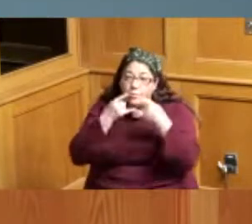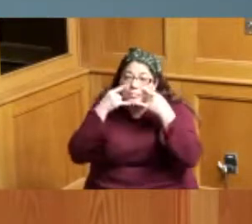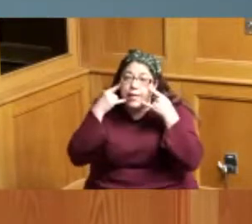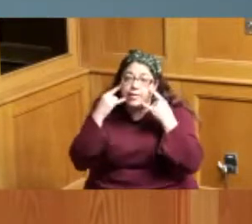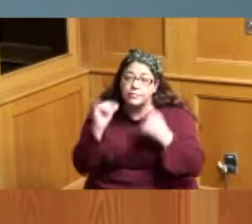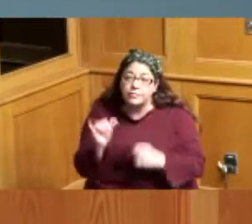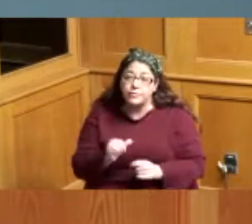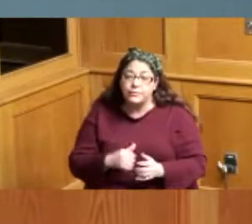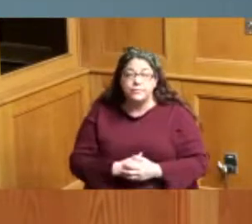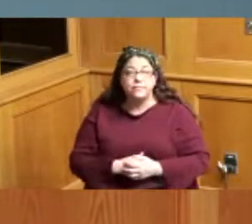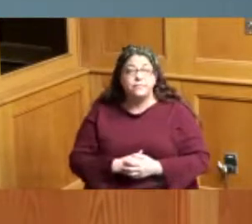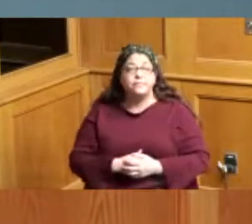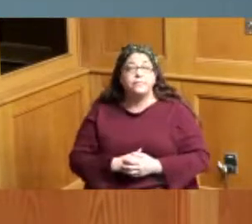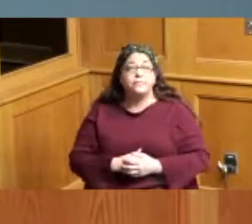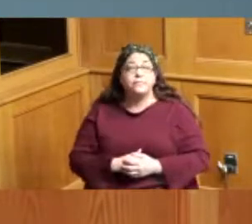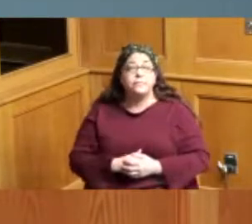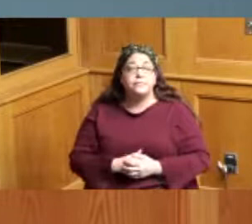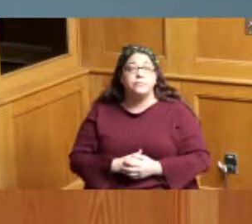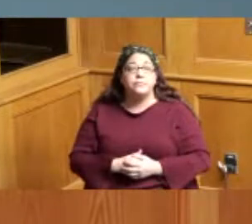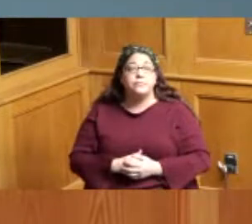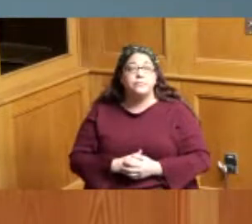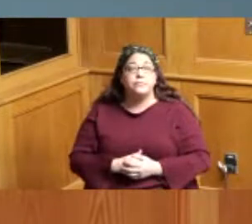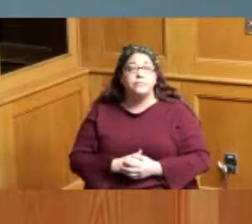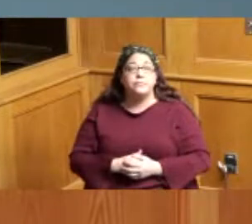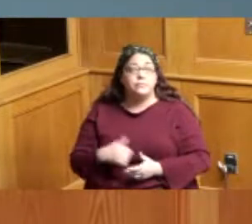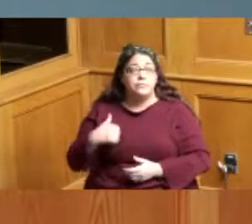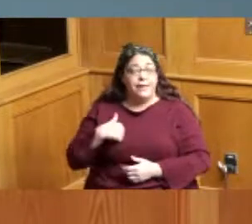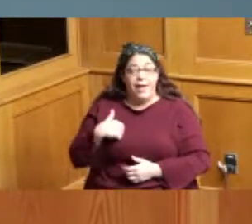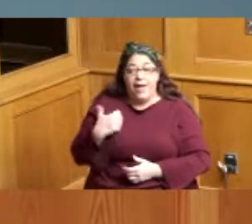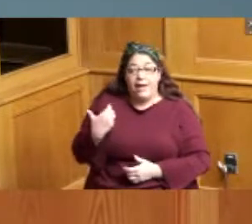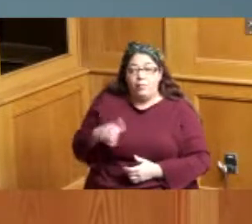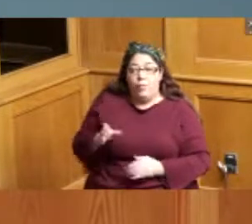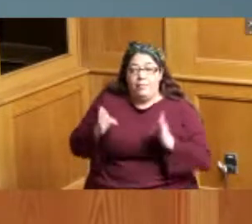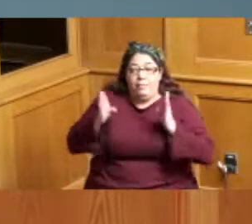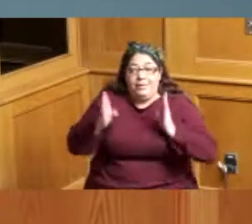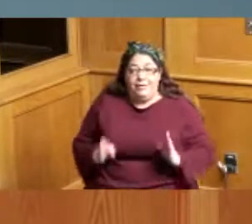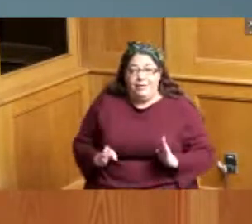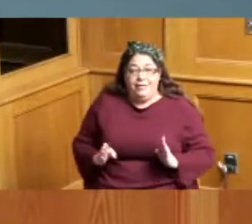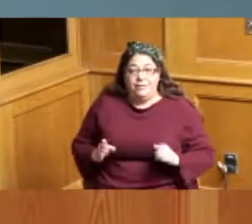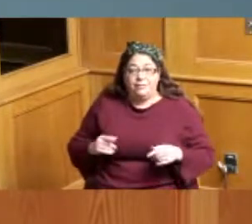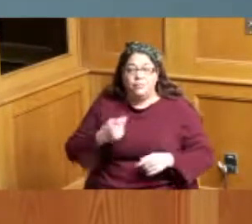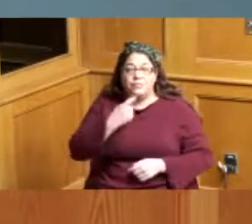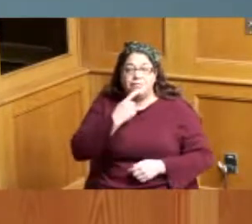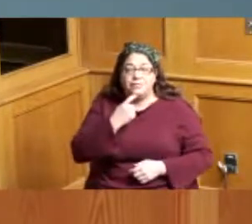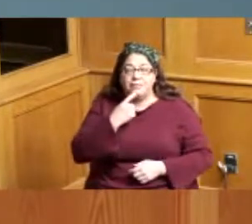now I don't want to say that and I don't want to be the one to say that the county